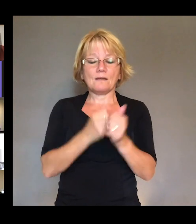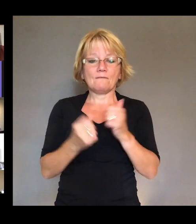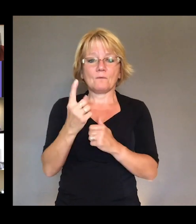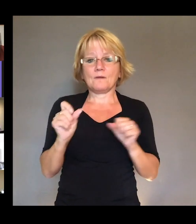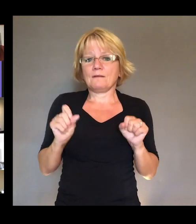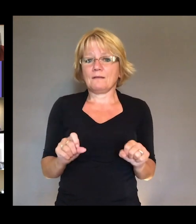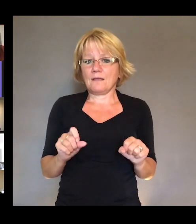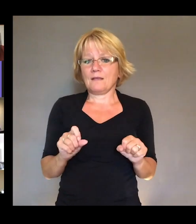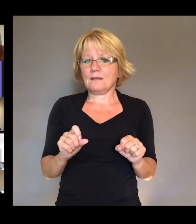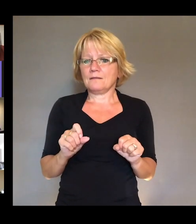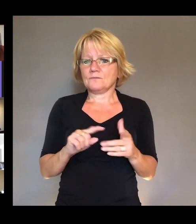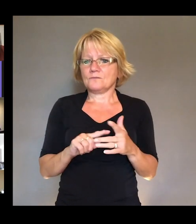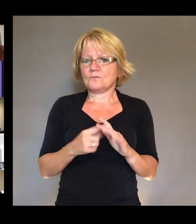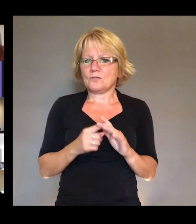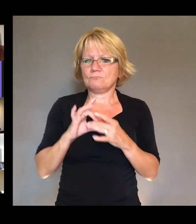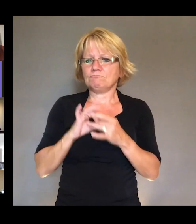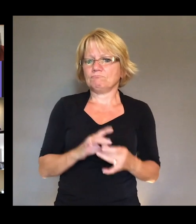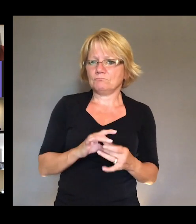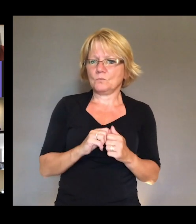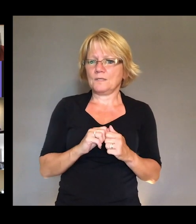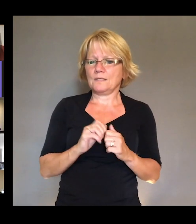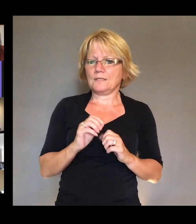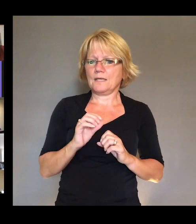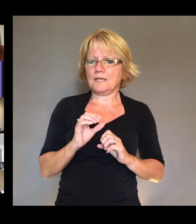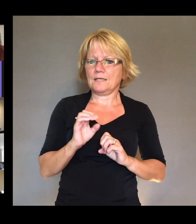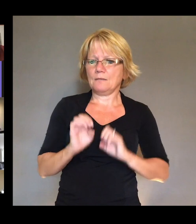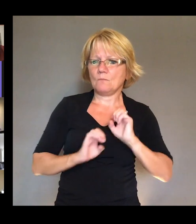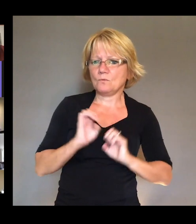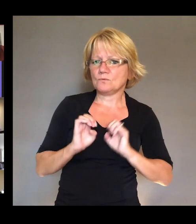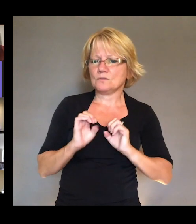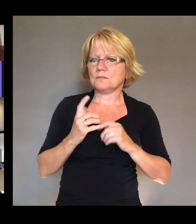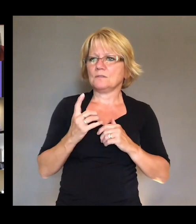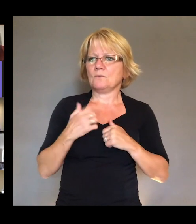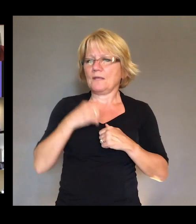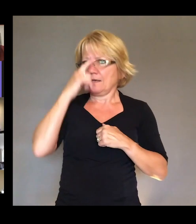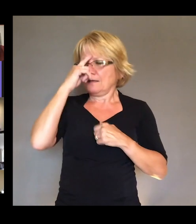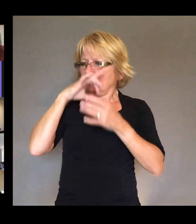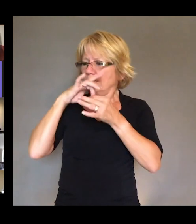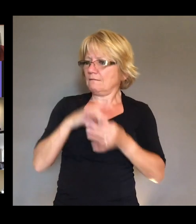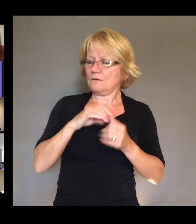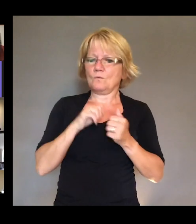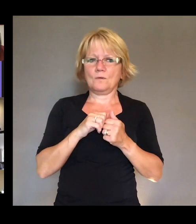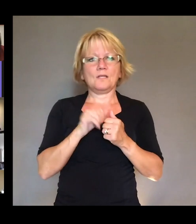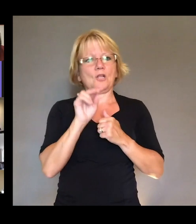where everyone can begin to relate to an emotion where they could hold on to this idea of